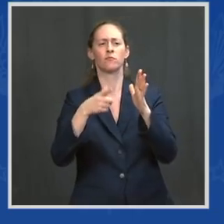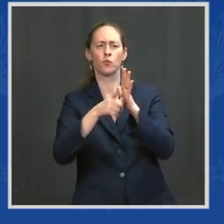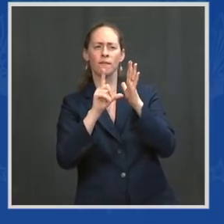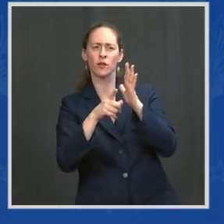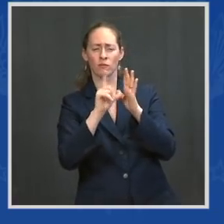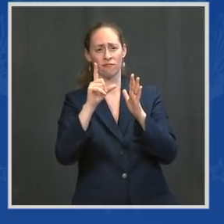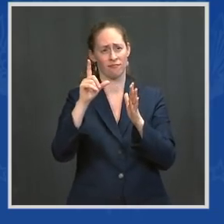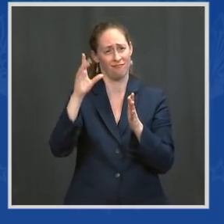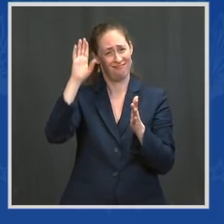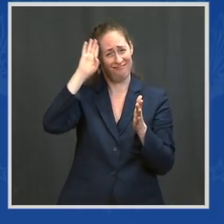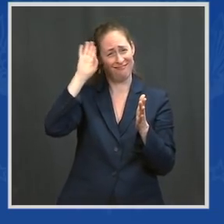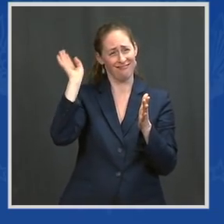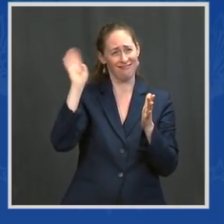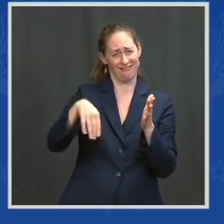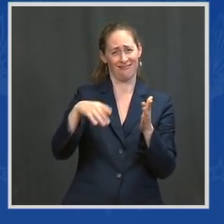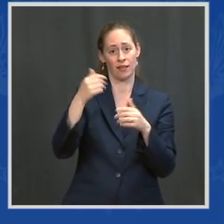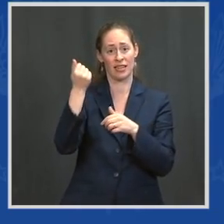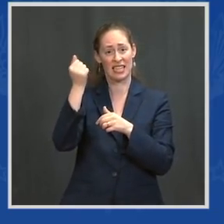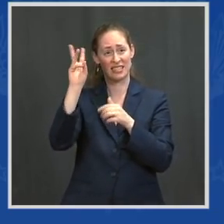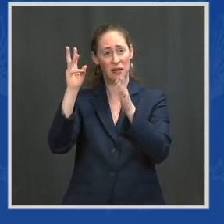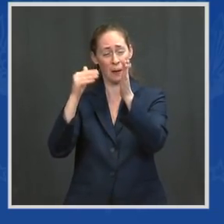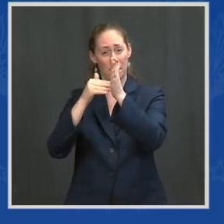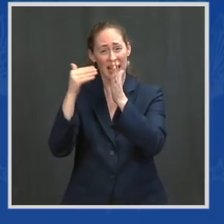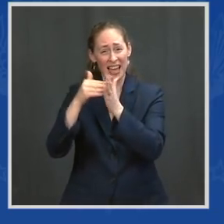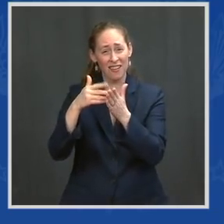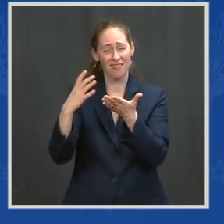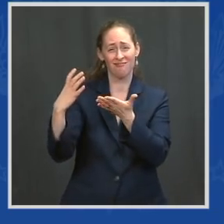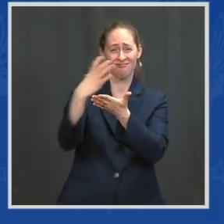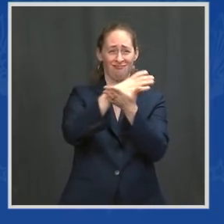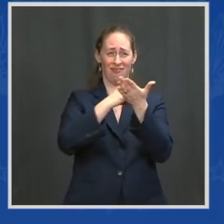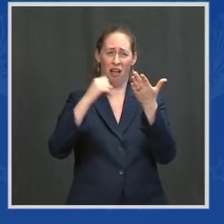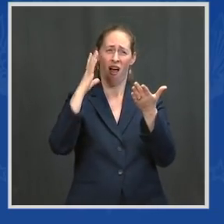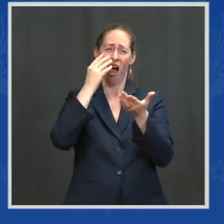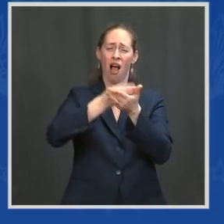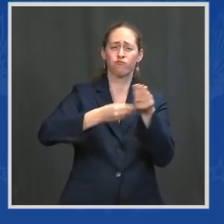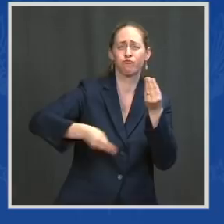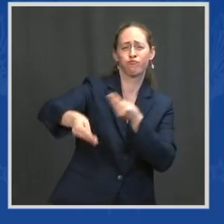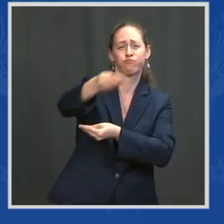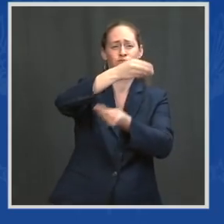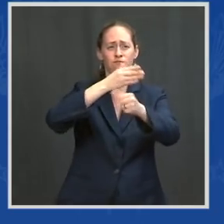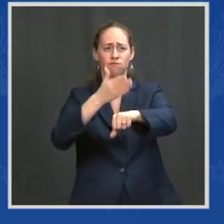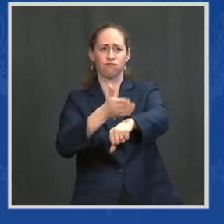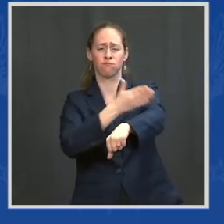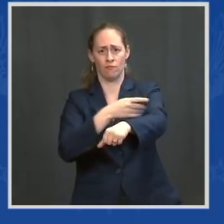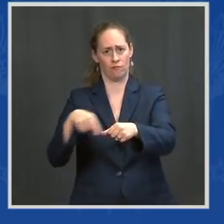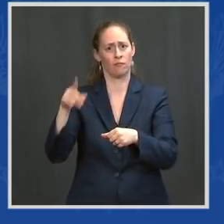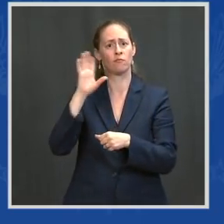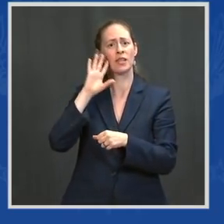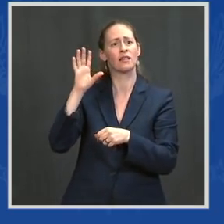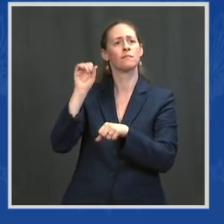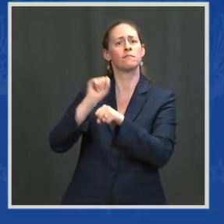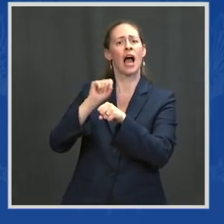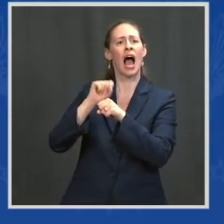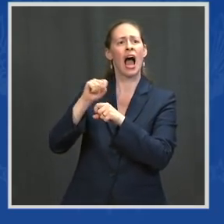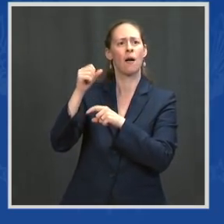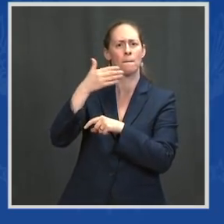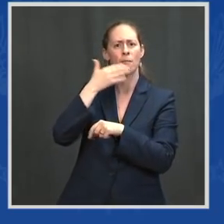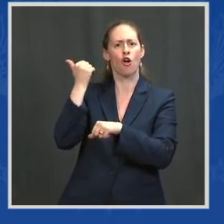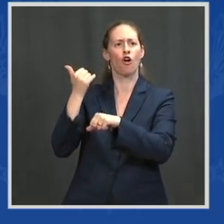Not $8 an hour or $12, not $15 -- prevailing wage jobs. Wages you can raise a family on. You have a --